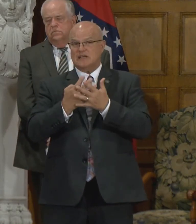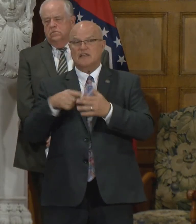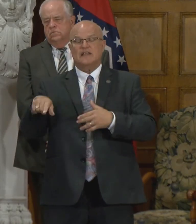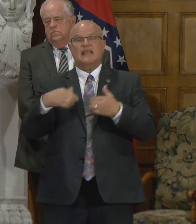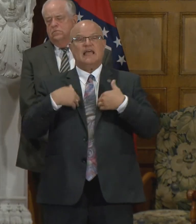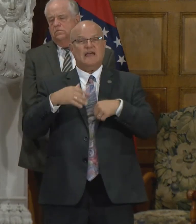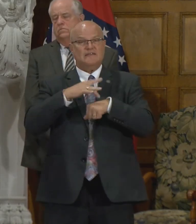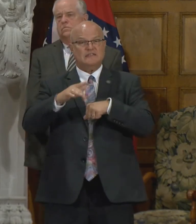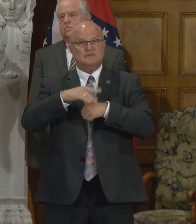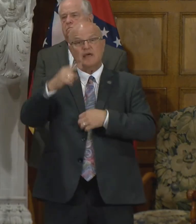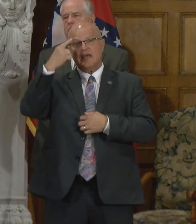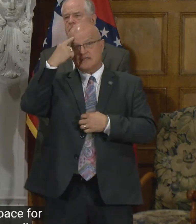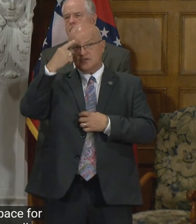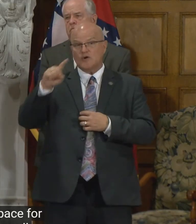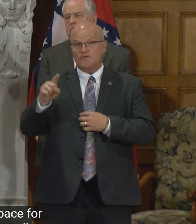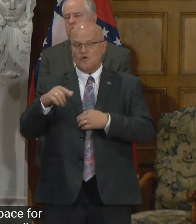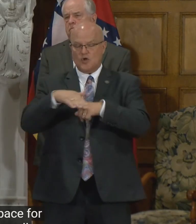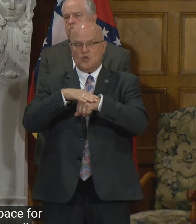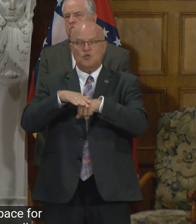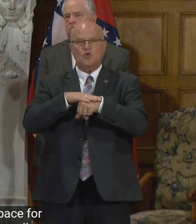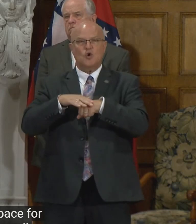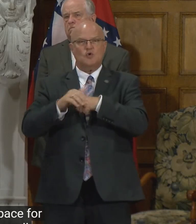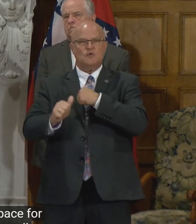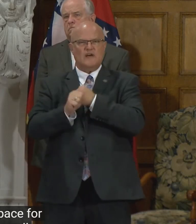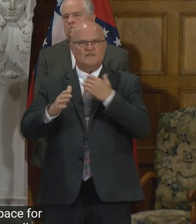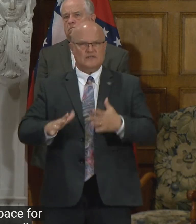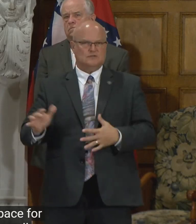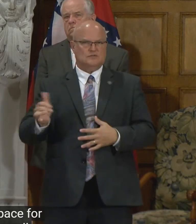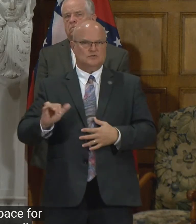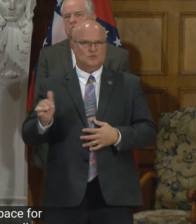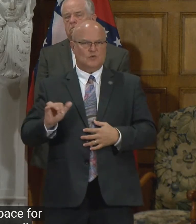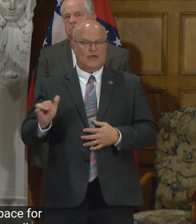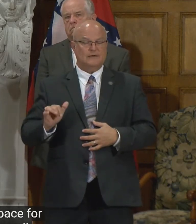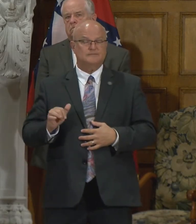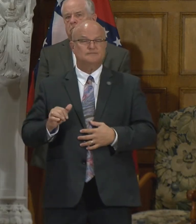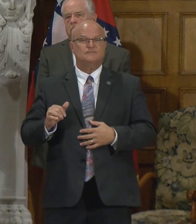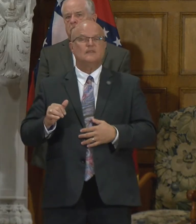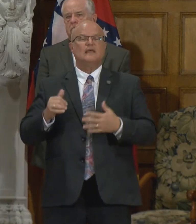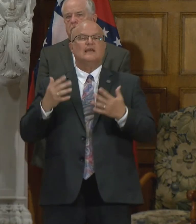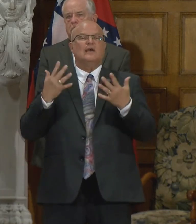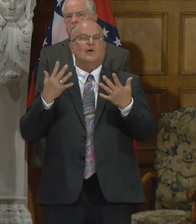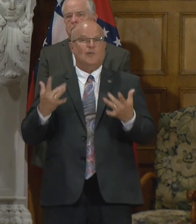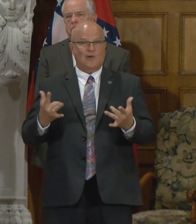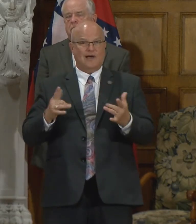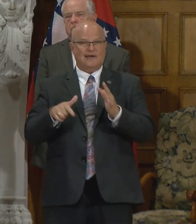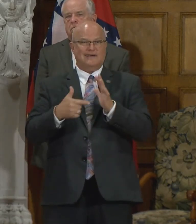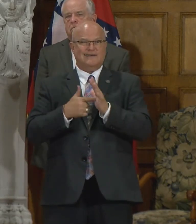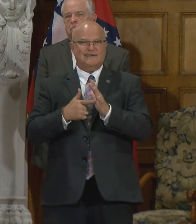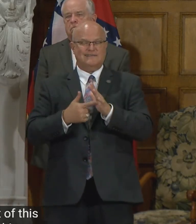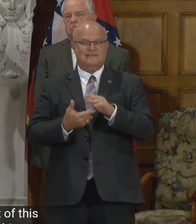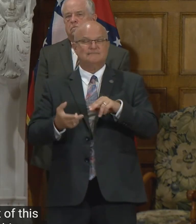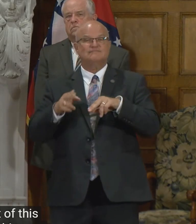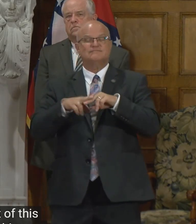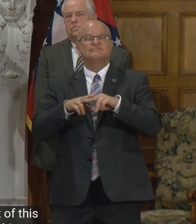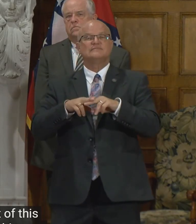the space for local offenders as well. And as a result of this effort in